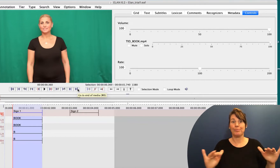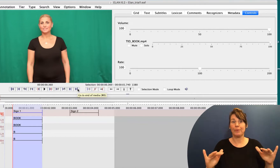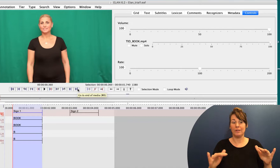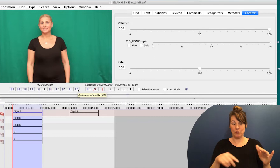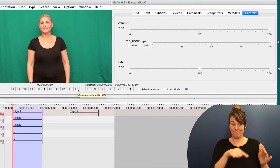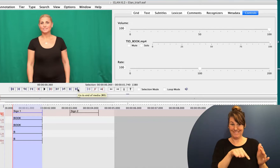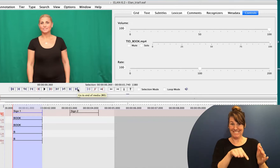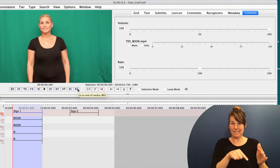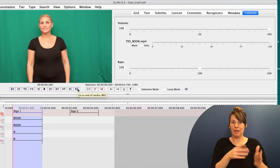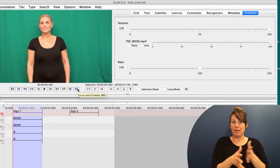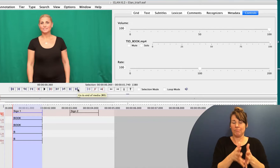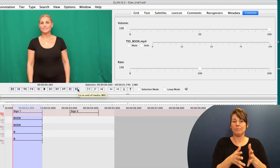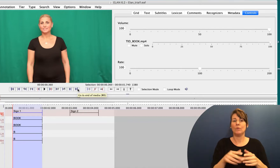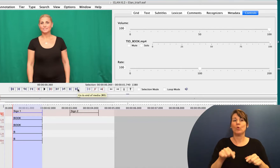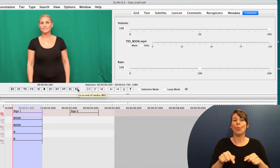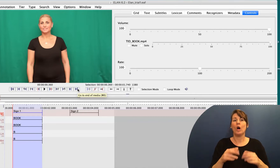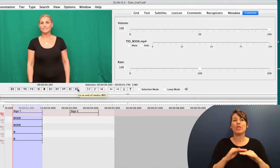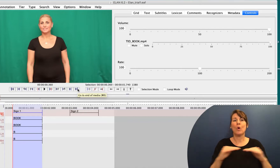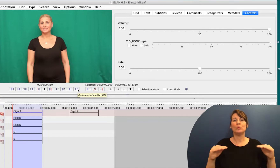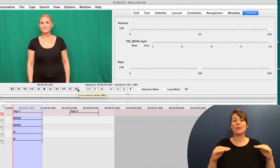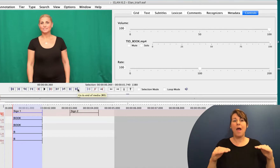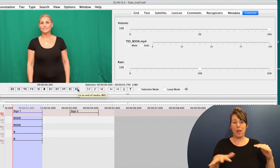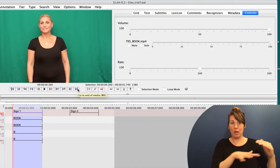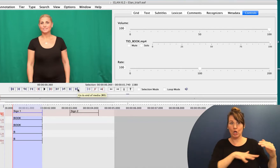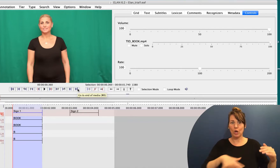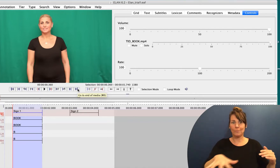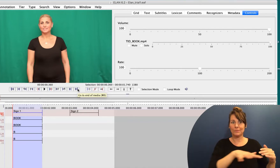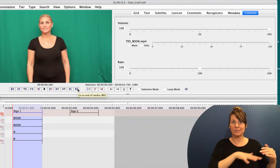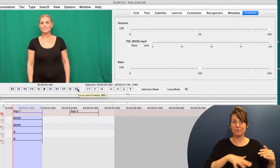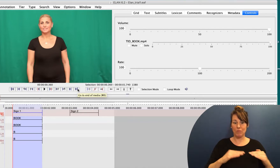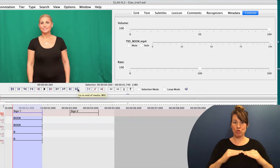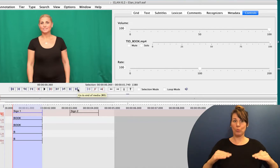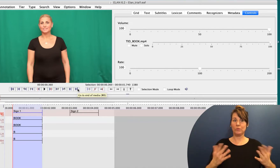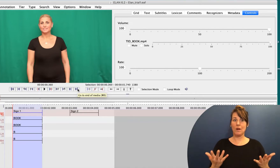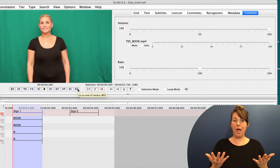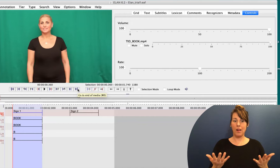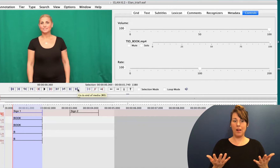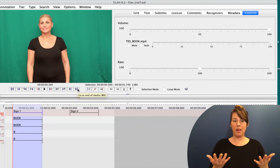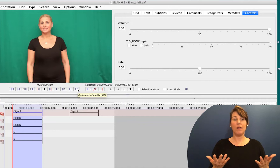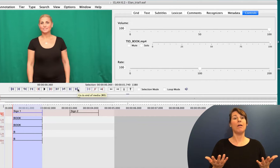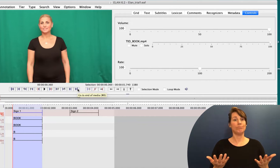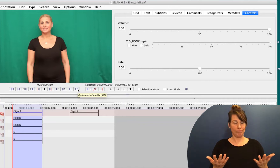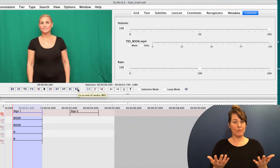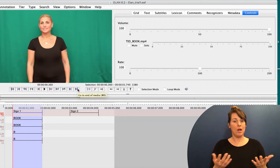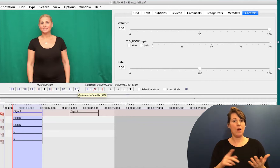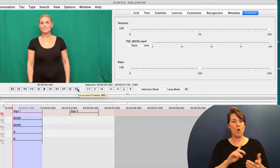this lexical signs. So it can be neutral signing space. It can be on the body, on the head